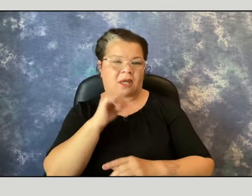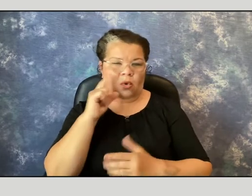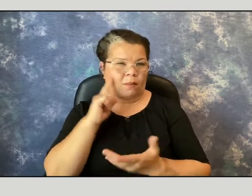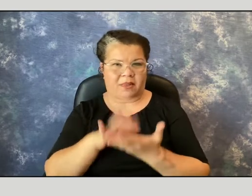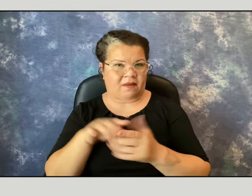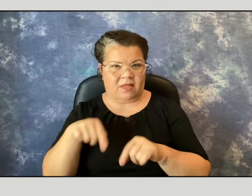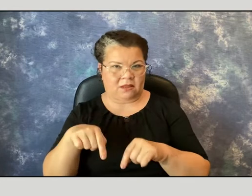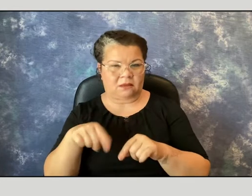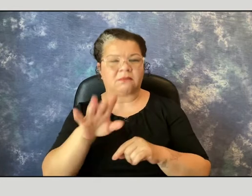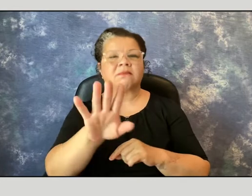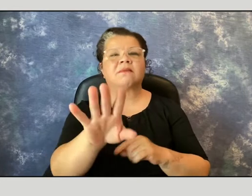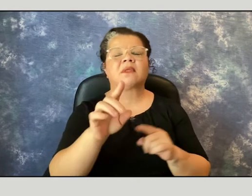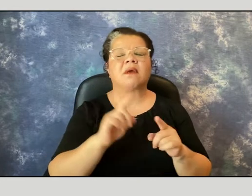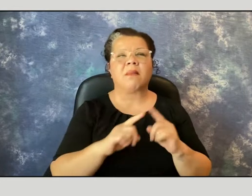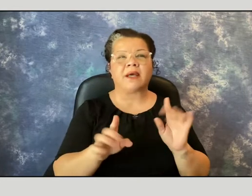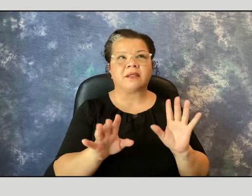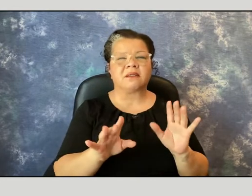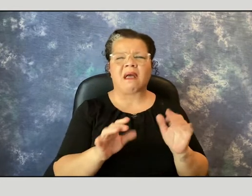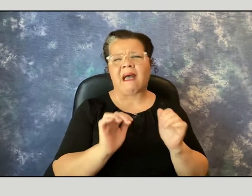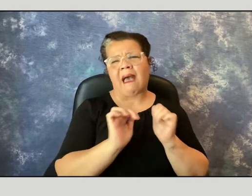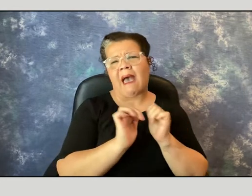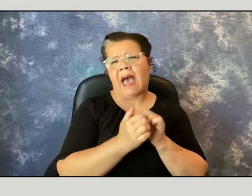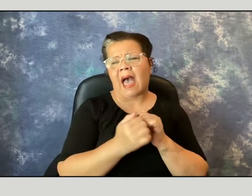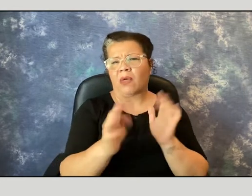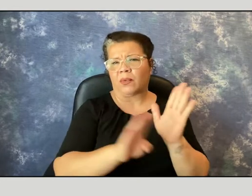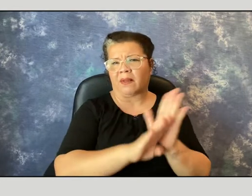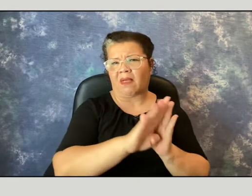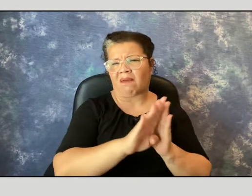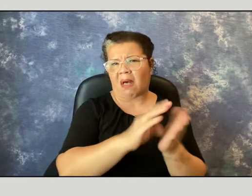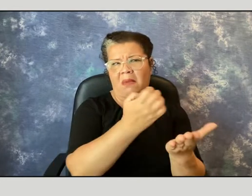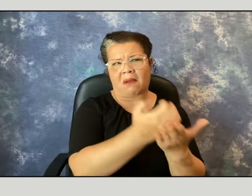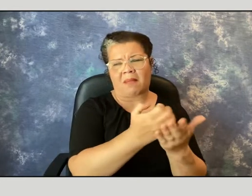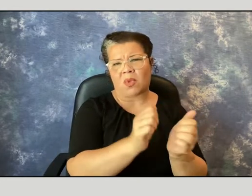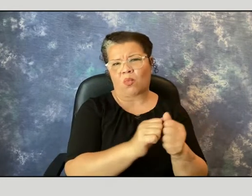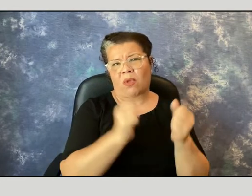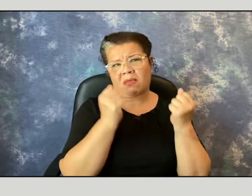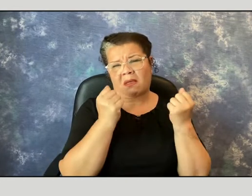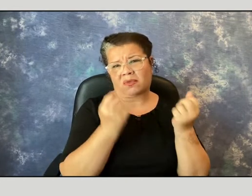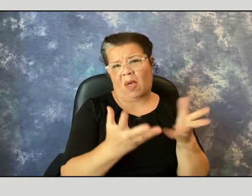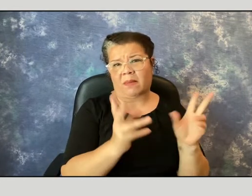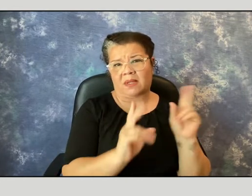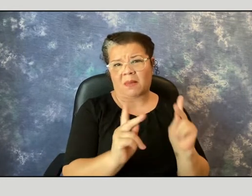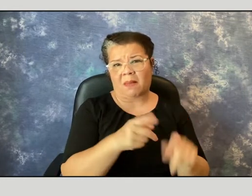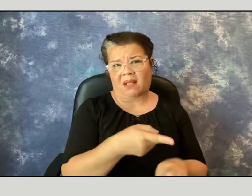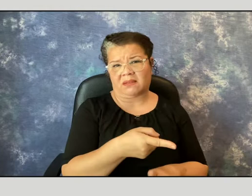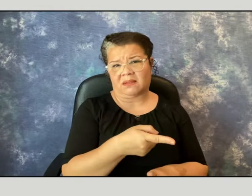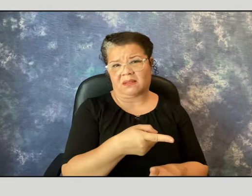But how could you develop an economy with all these people, especially because an industrialized economy